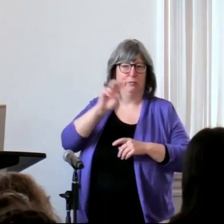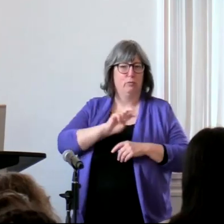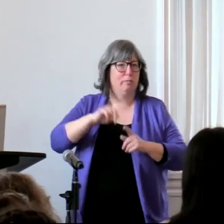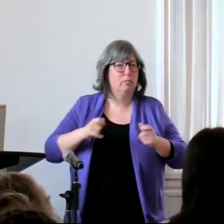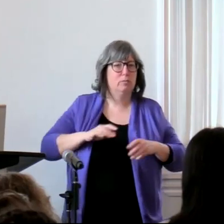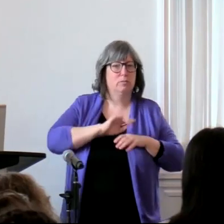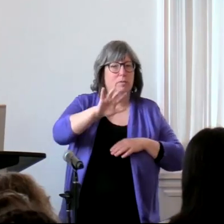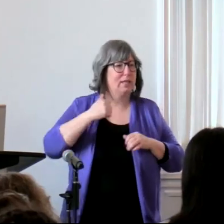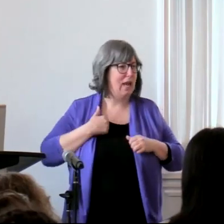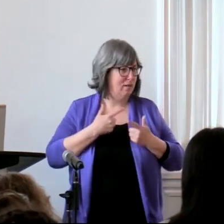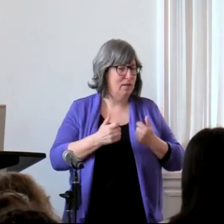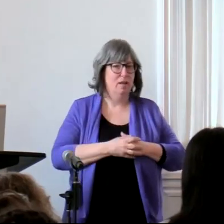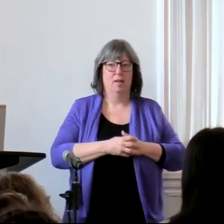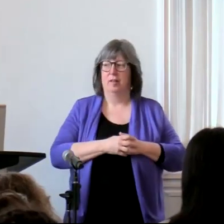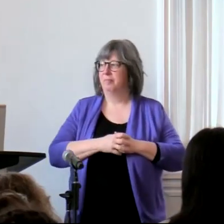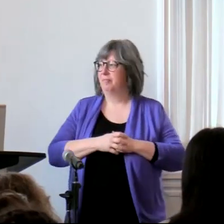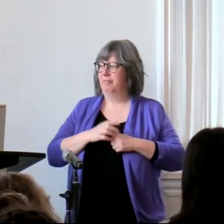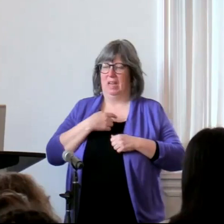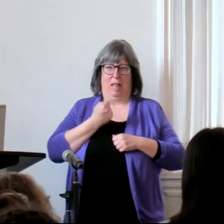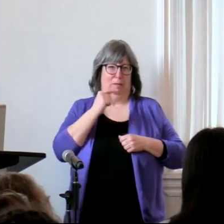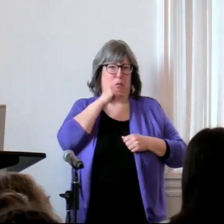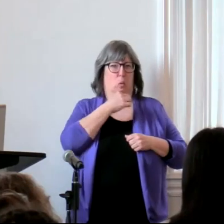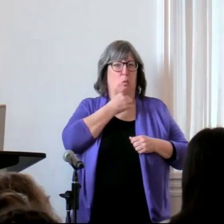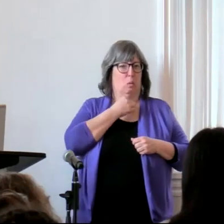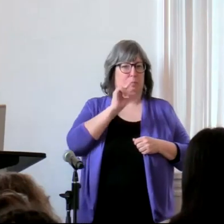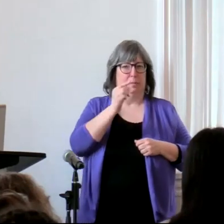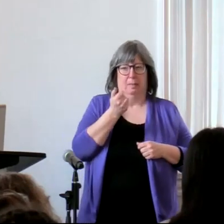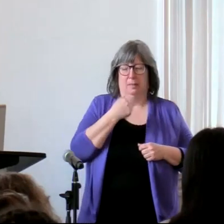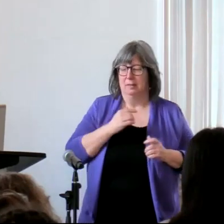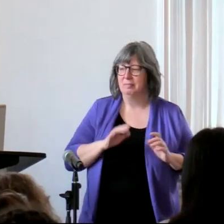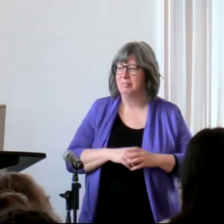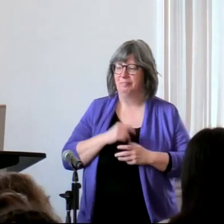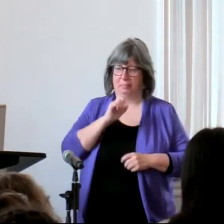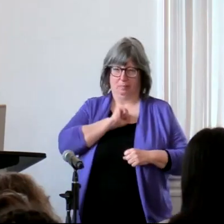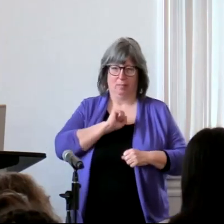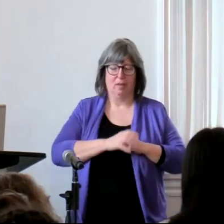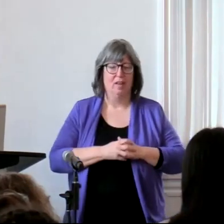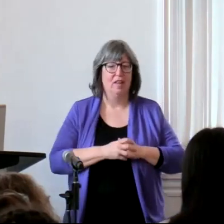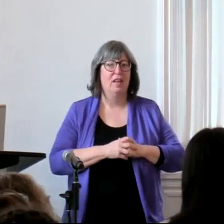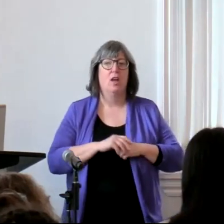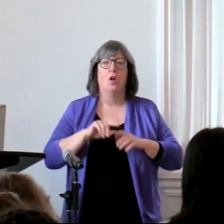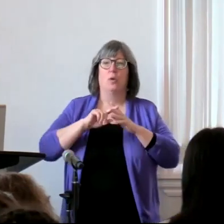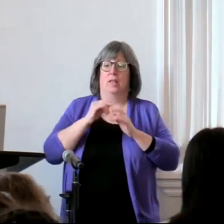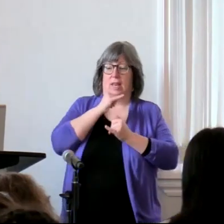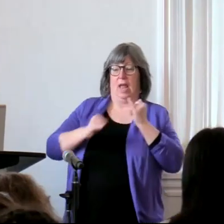Pardon me, little bit of a sore throat here. Each year, in beginning in the last Sunday of May,